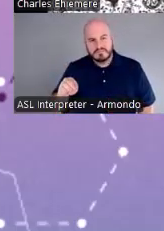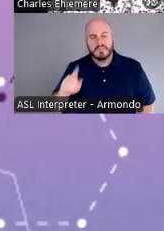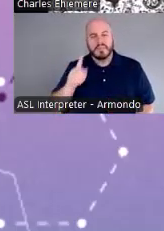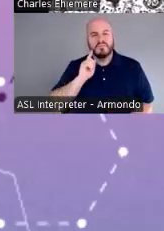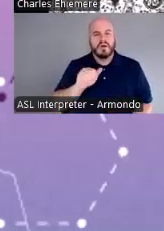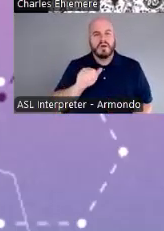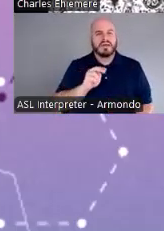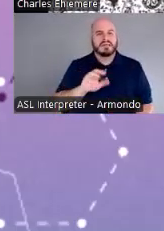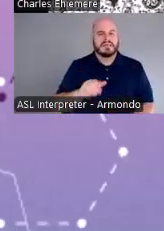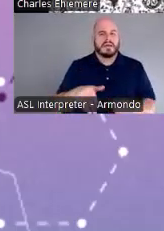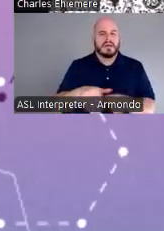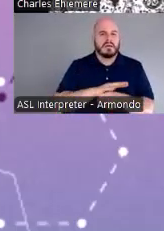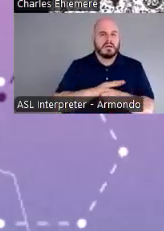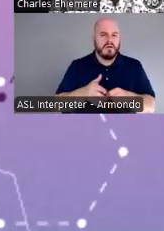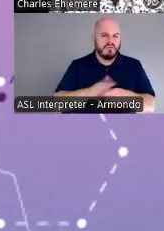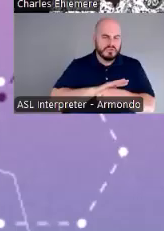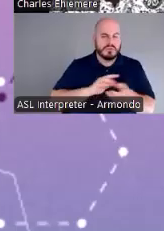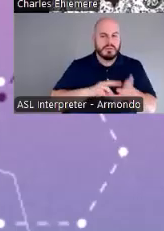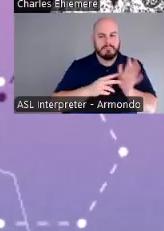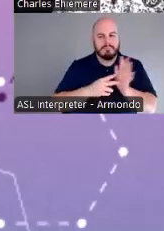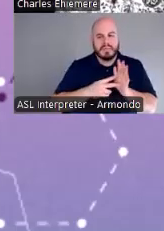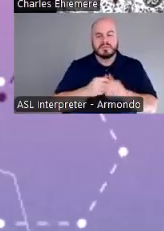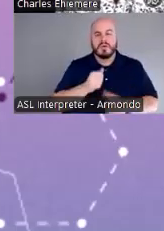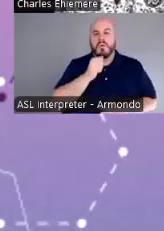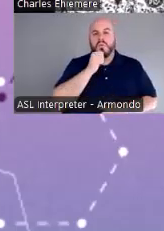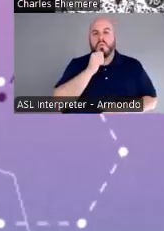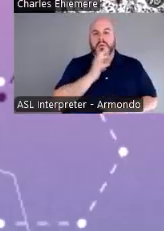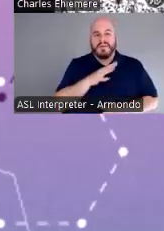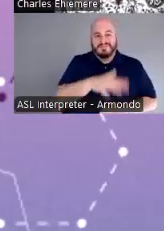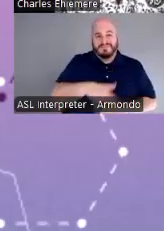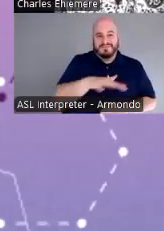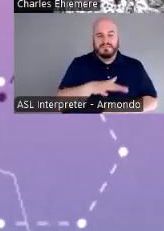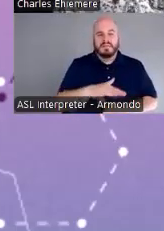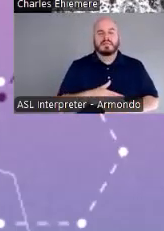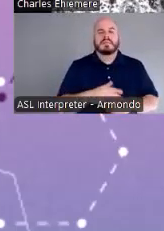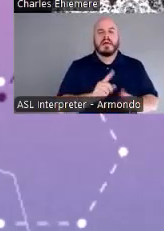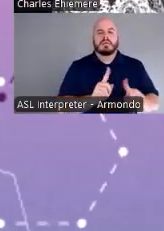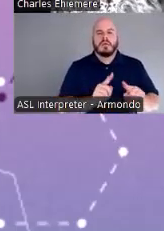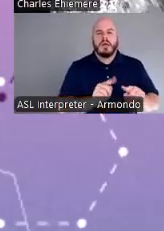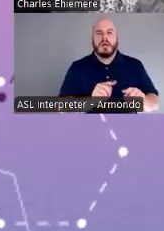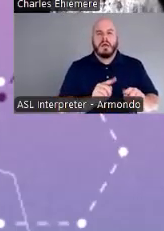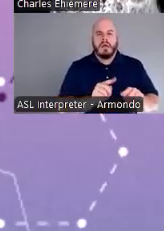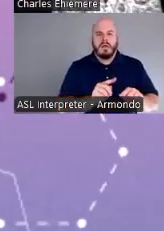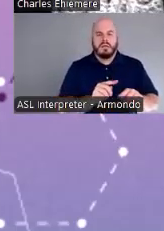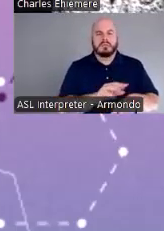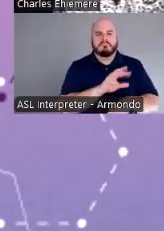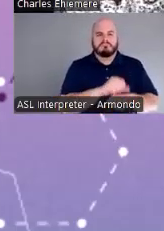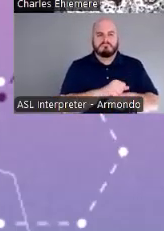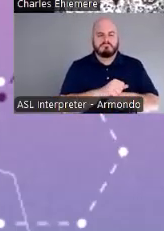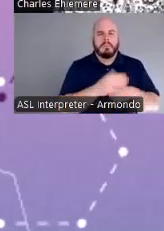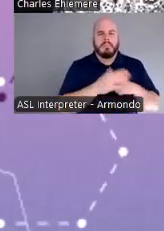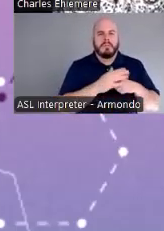that attended at least minimum of four visits while they were-- from conception to delivery.